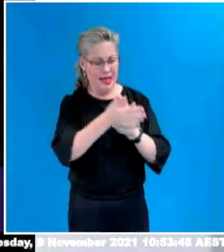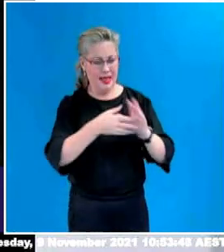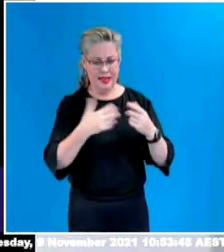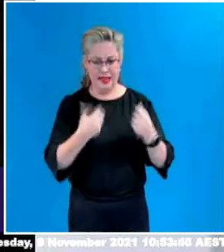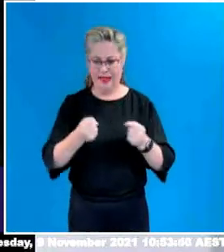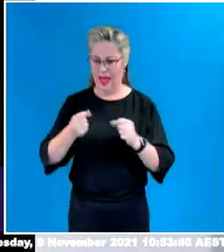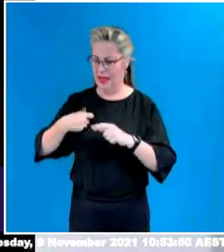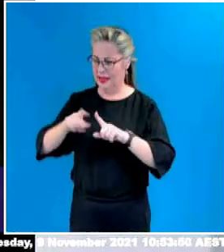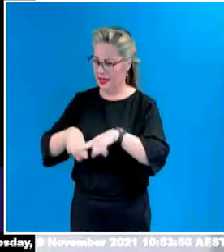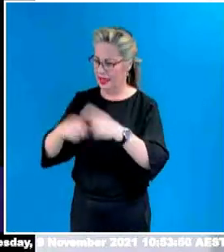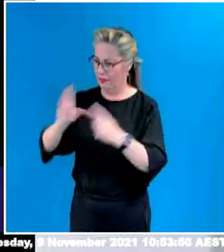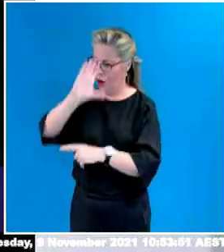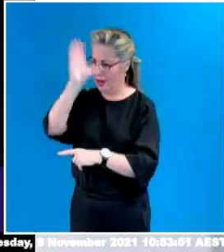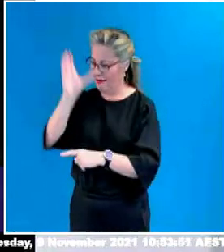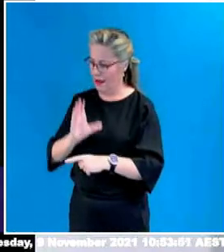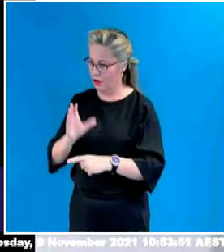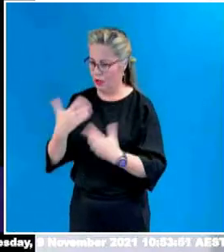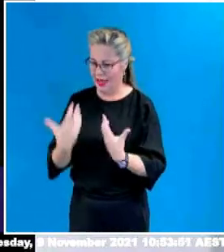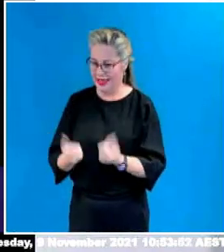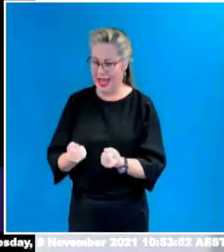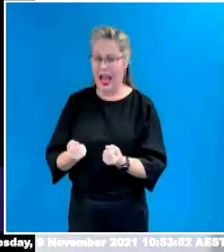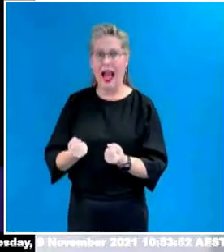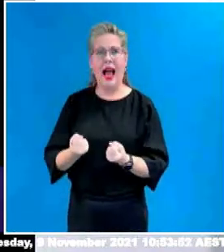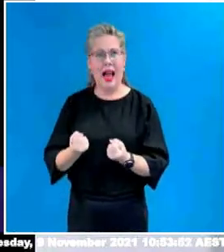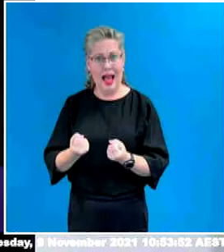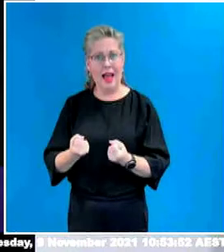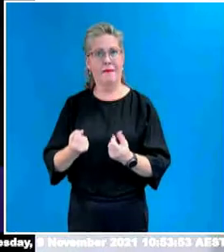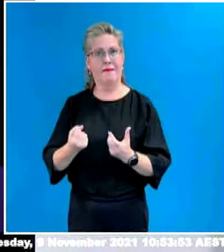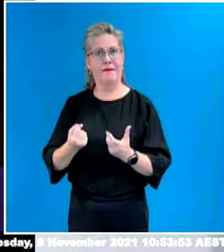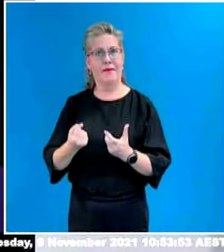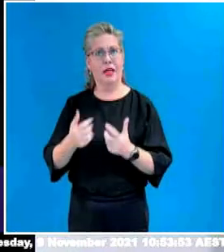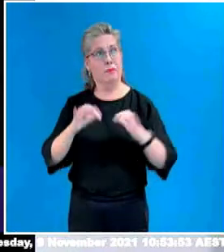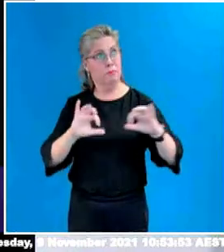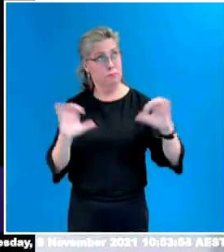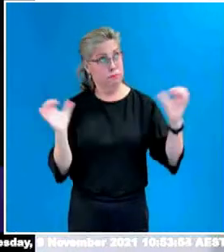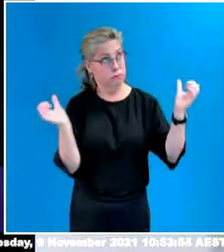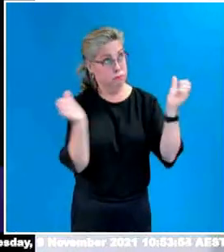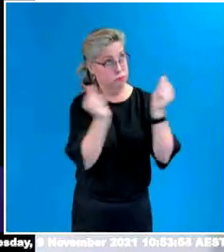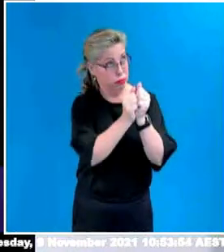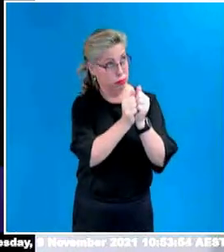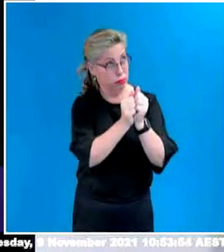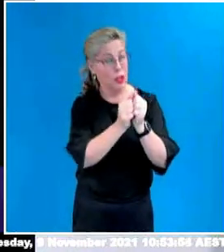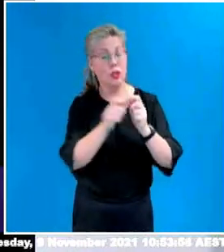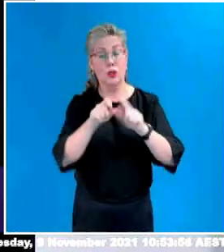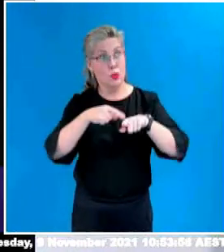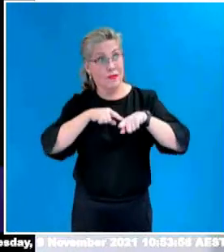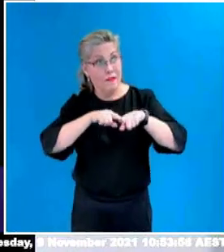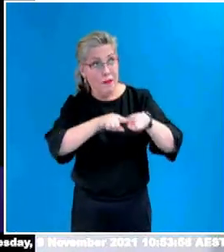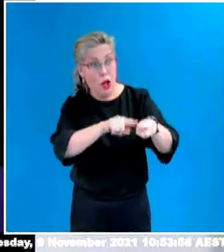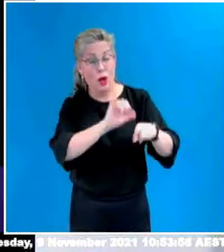international organisations like the United Nations; is that right? That's correct, yes.